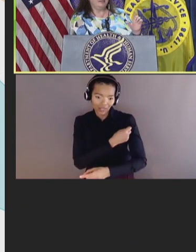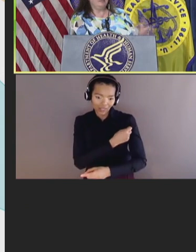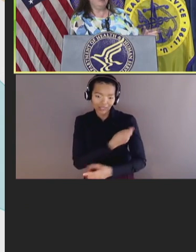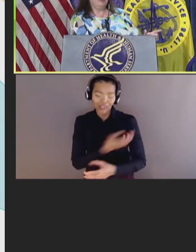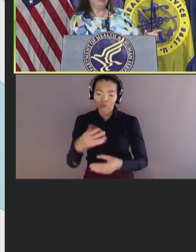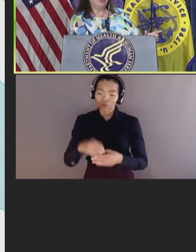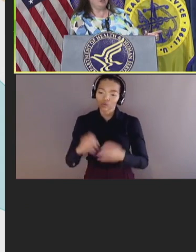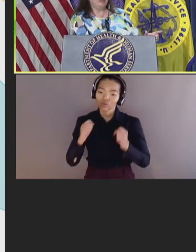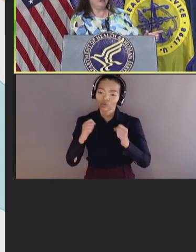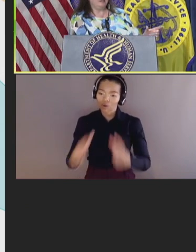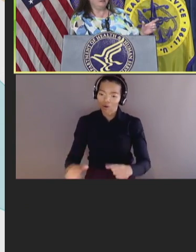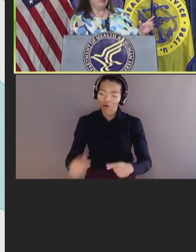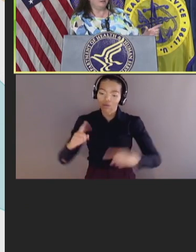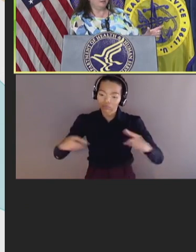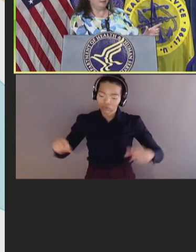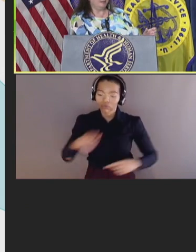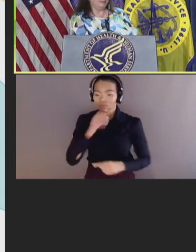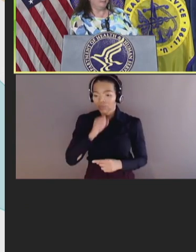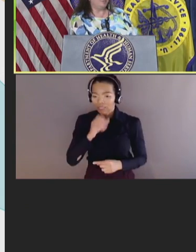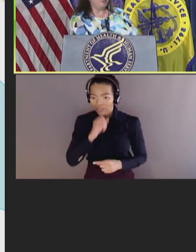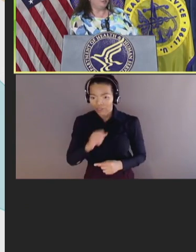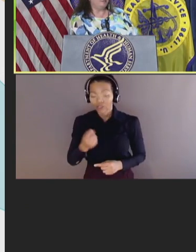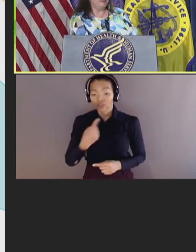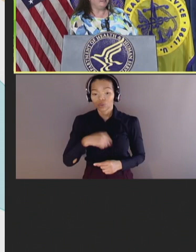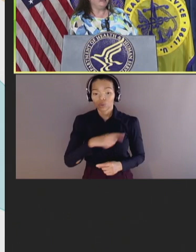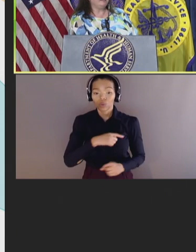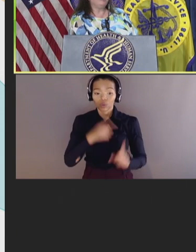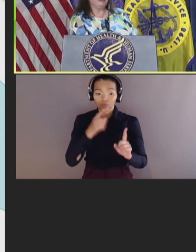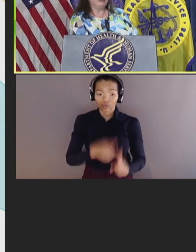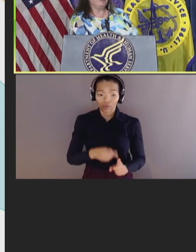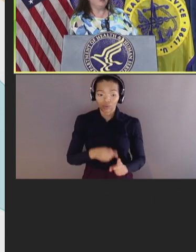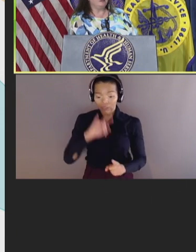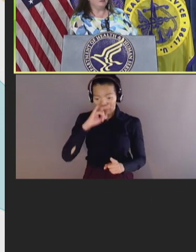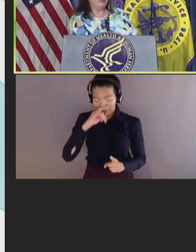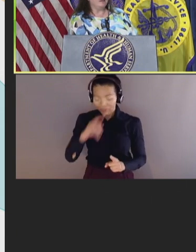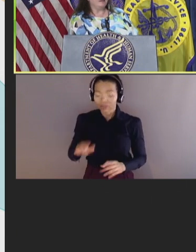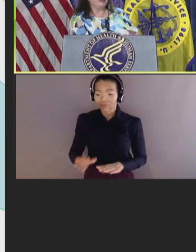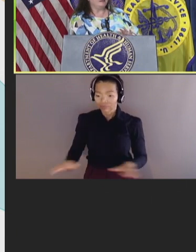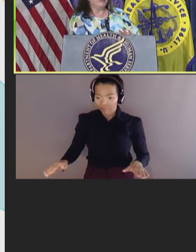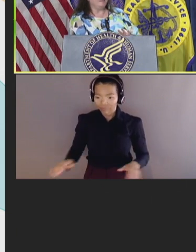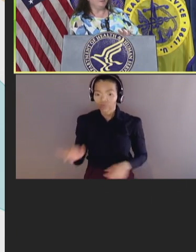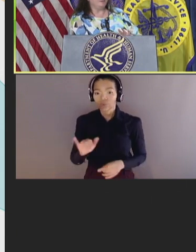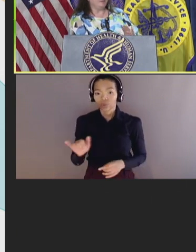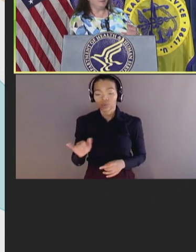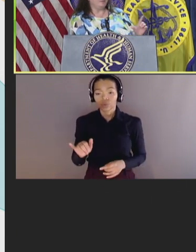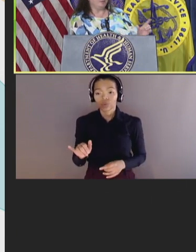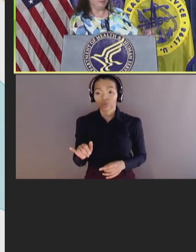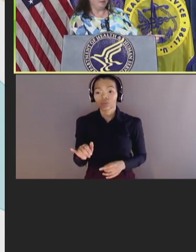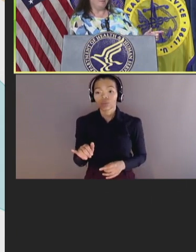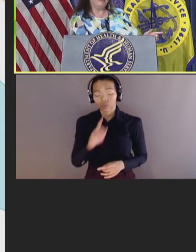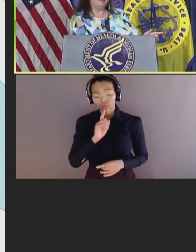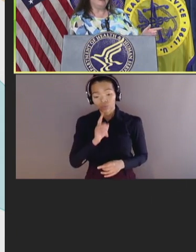we were really targeting our childhood vaccines. But now, we are really putting an emphasis on the